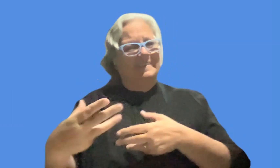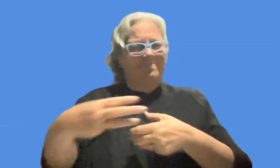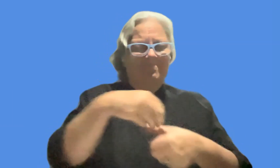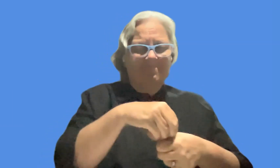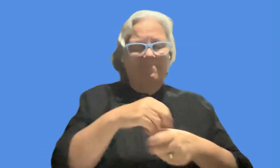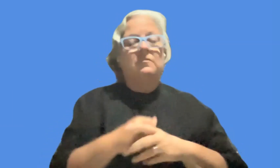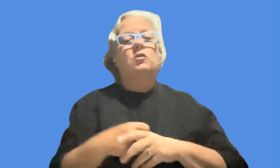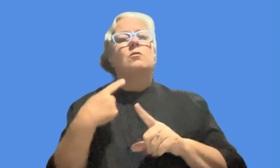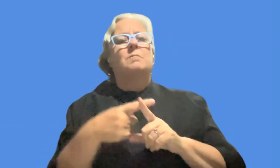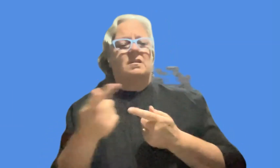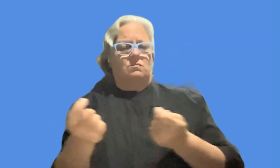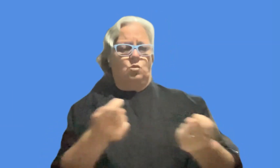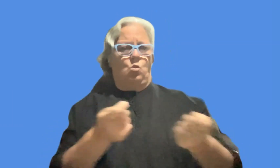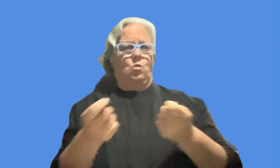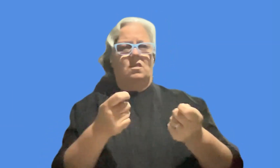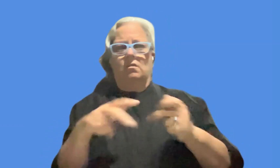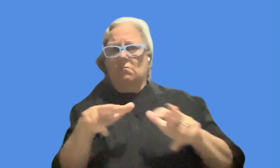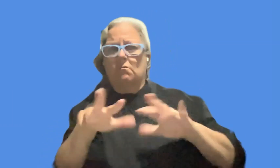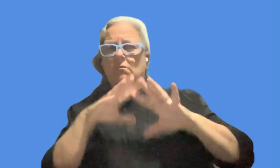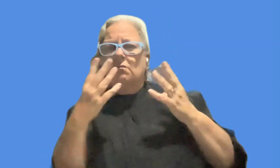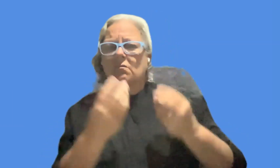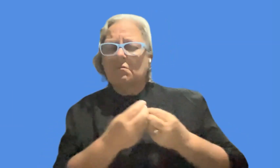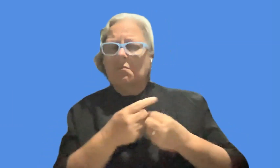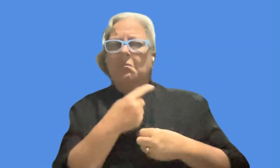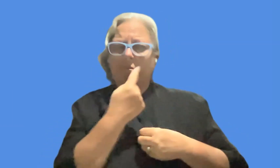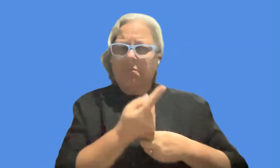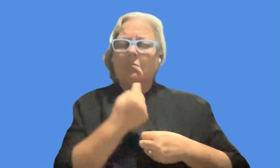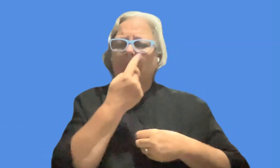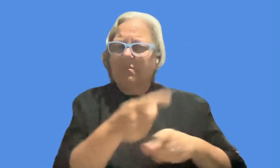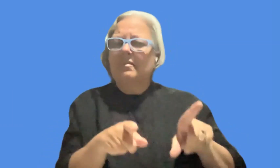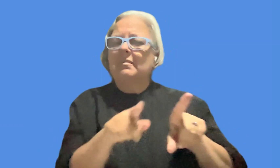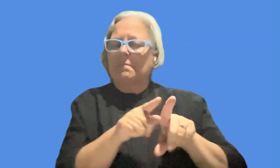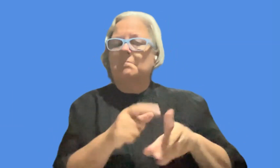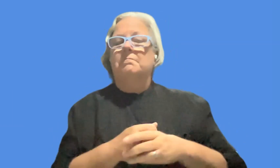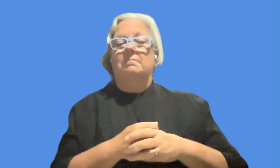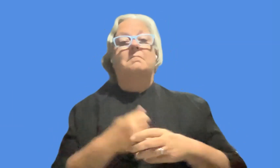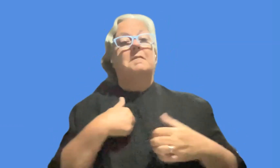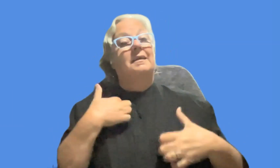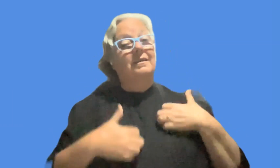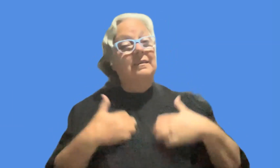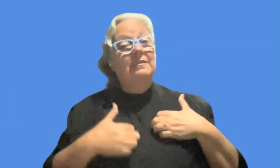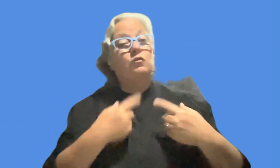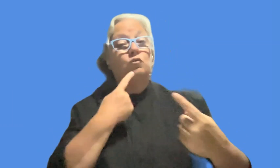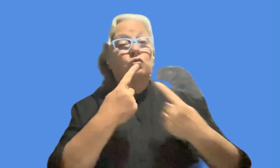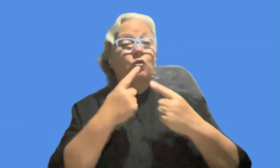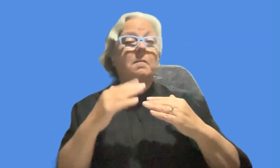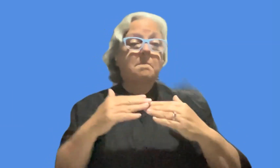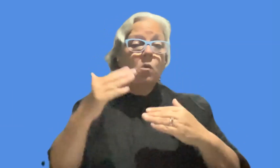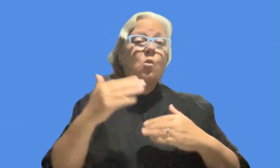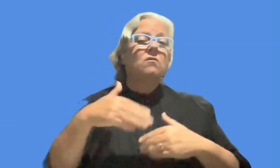excluded in humanitarian emergencies. As well as the issue on coordination that we heard coming up a few times